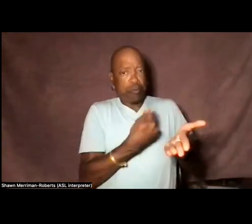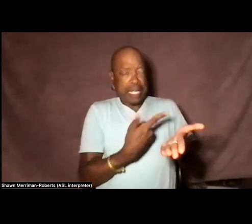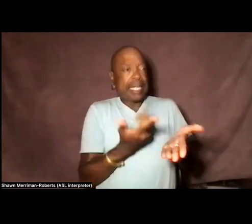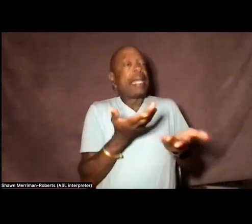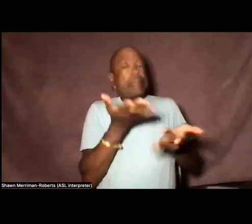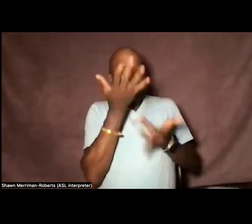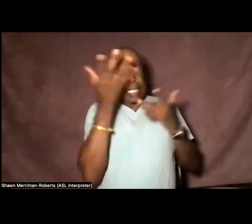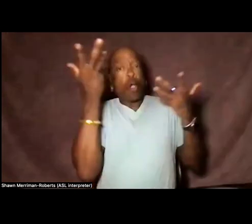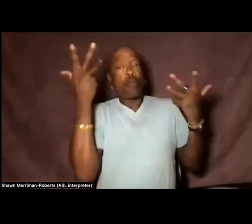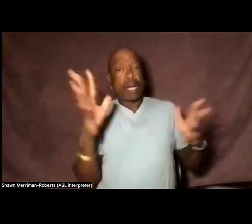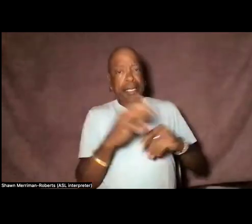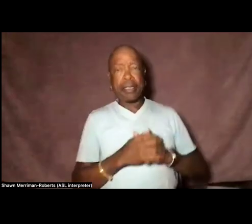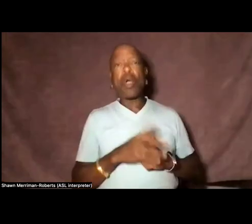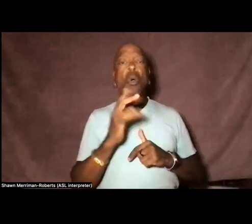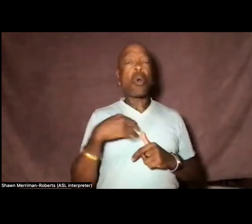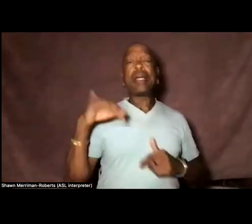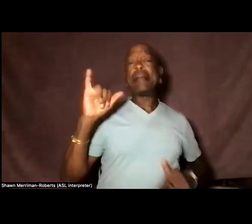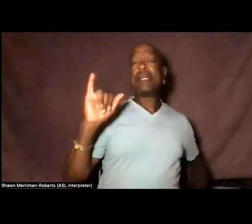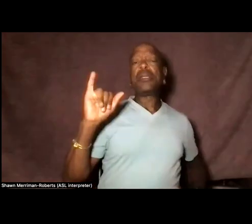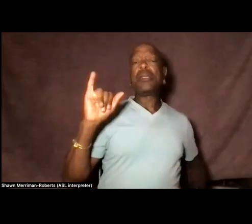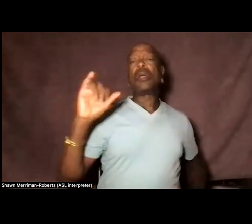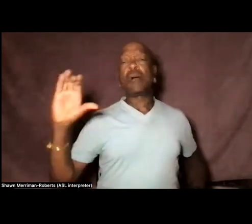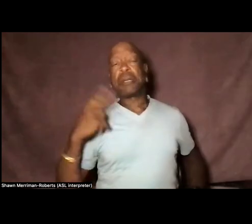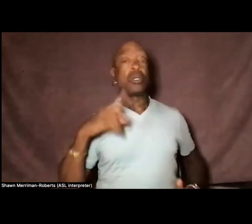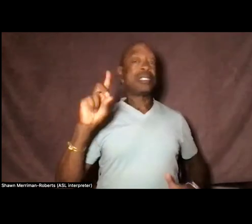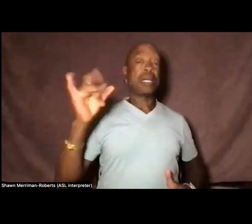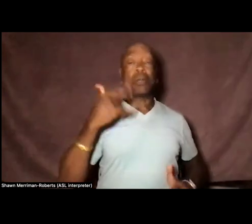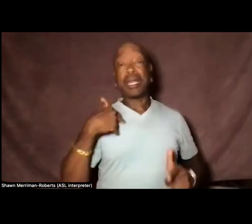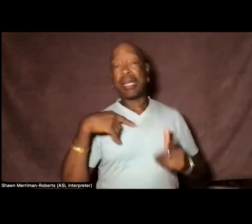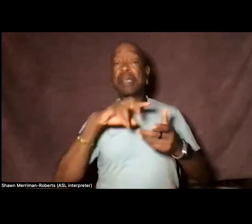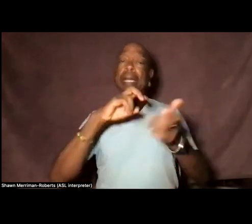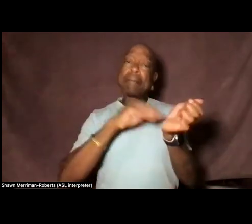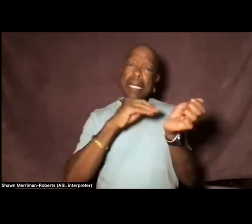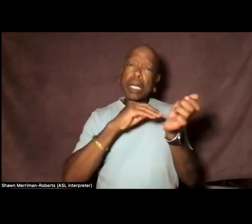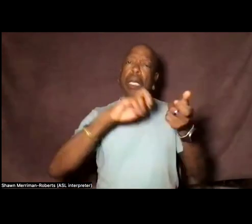immunocompromised disabled or have medical condition or have to protect their high-risk